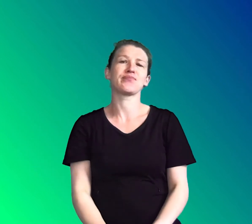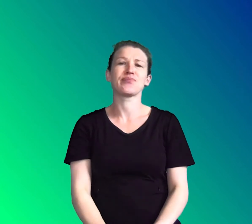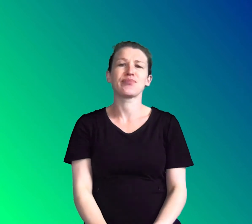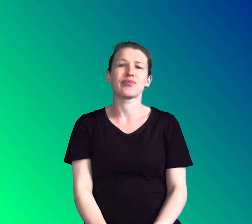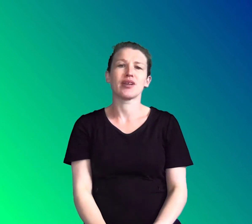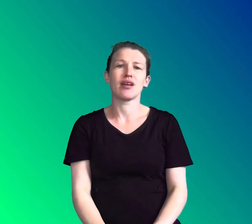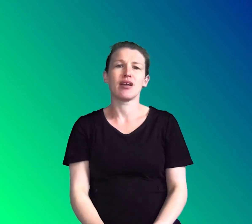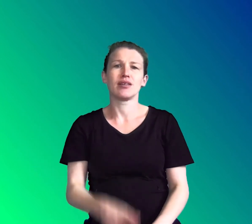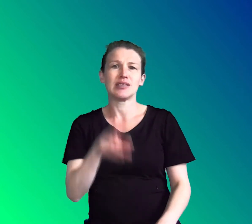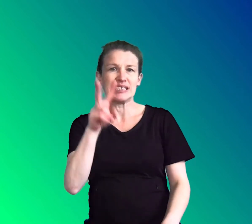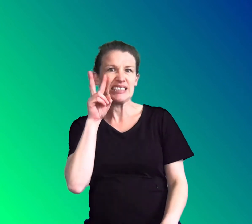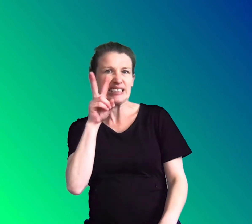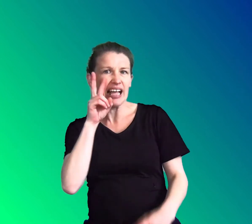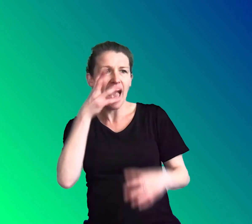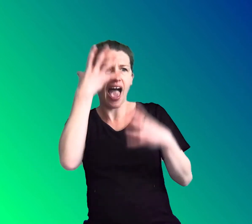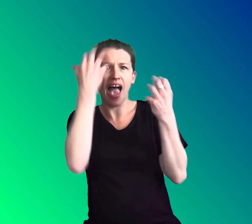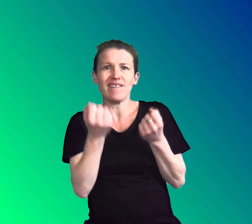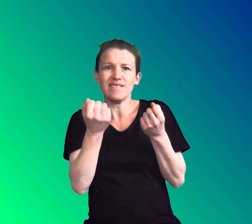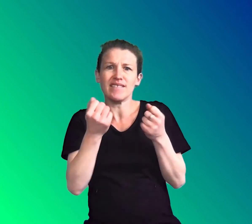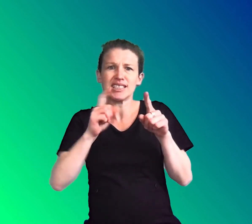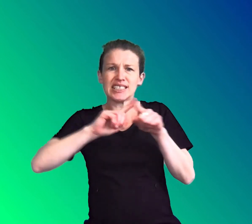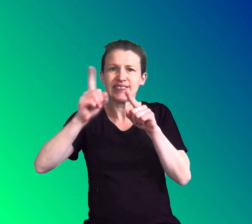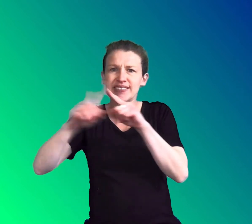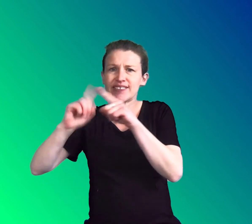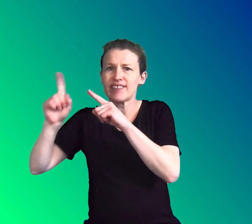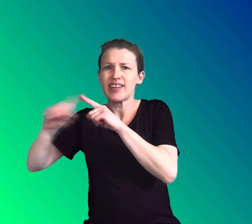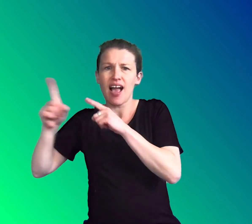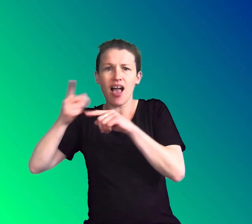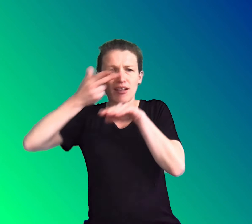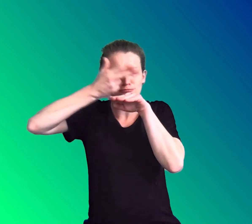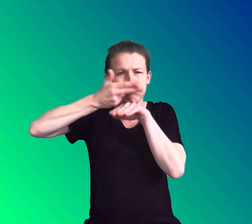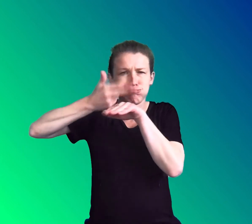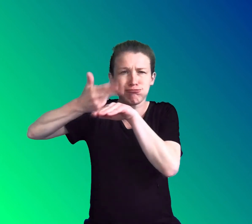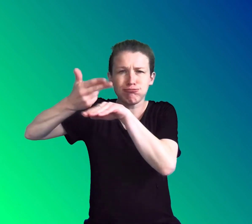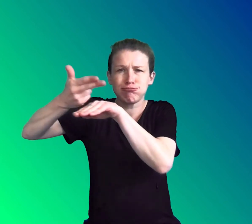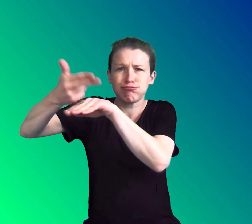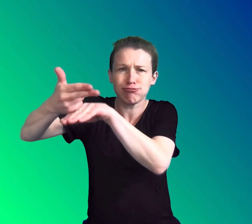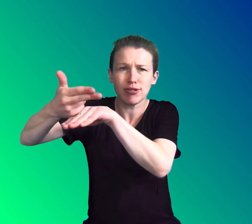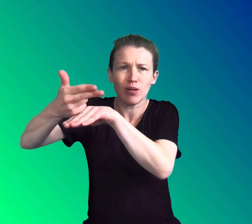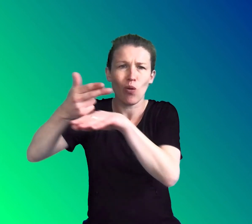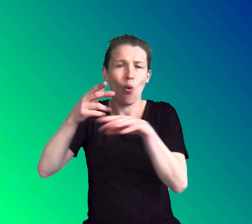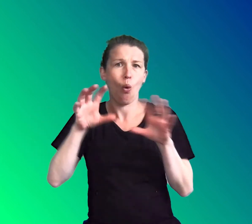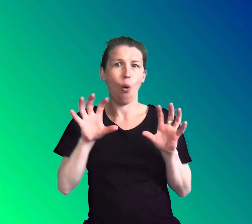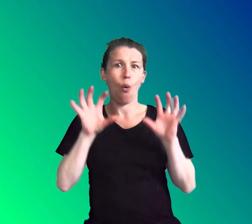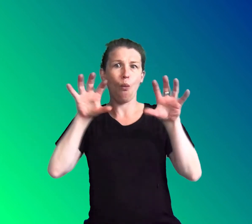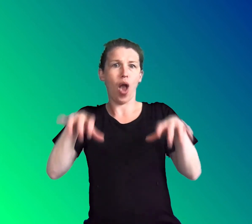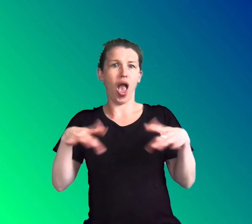There are many different webcams that you can watch